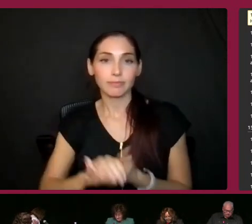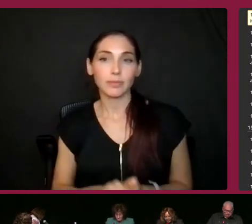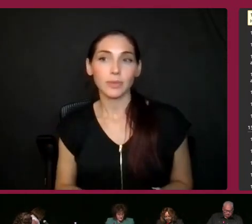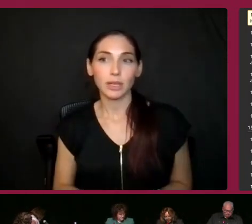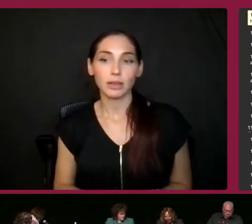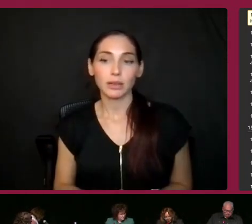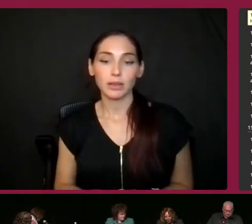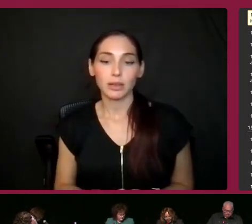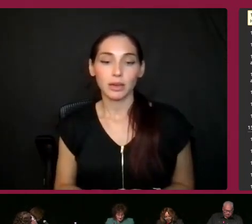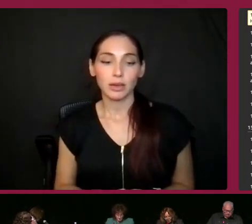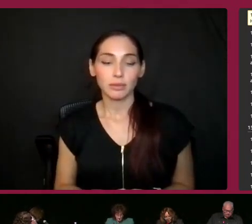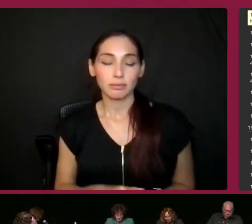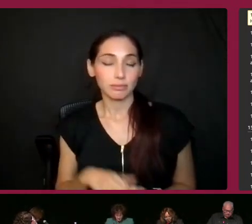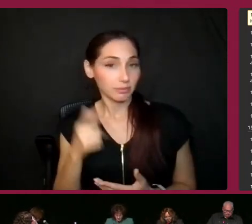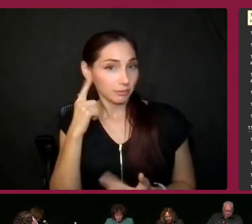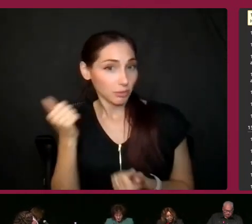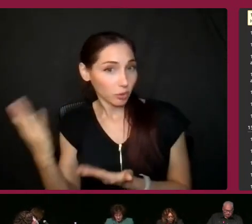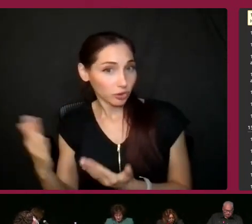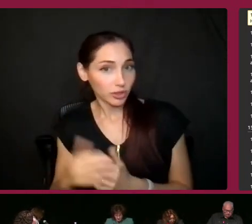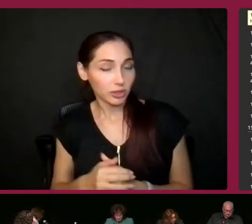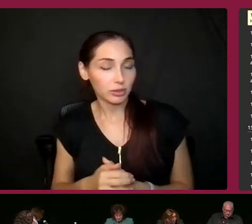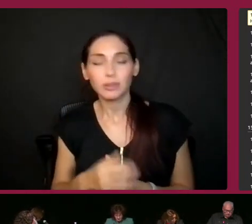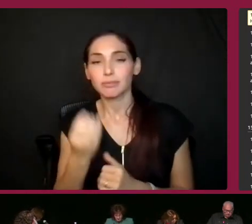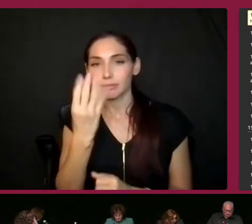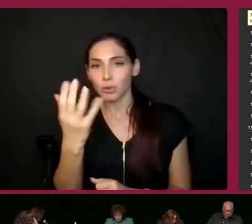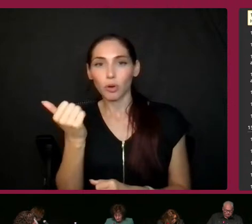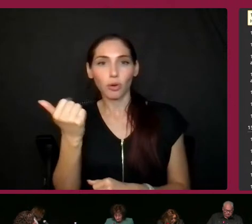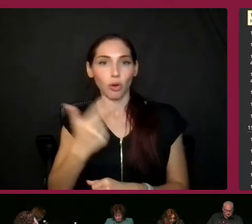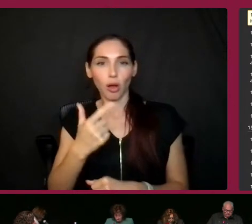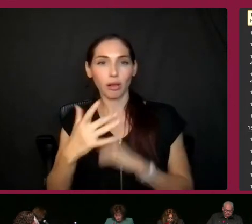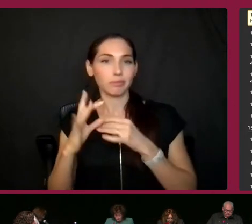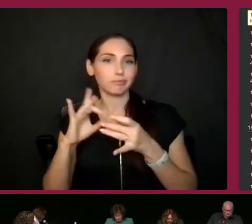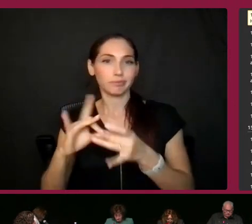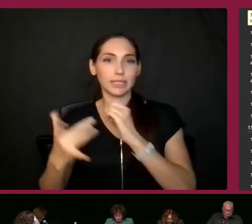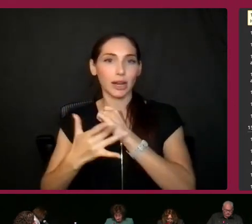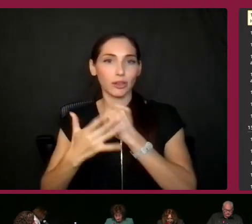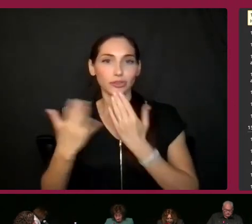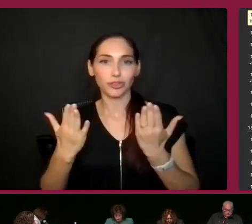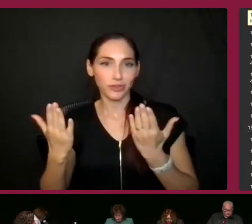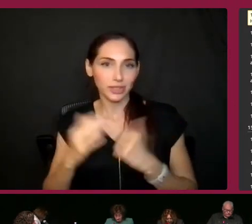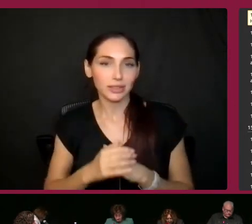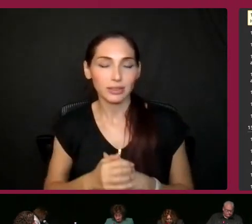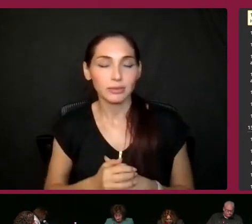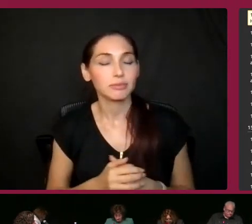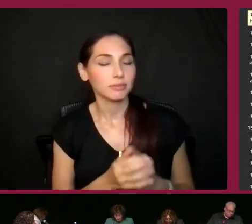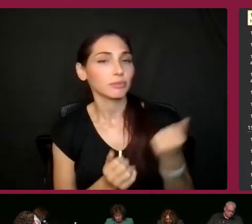Um, may I receive a motion? They are all technology services, let me say. So moved. Second.